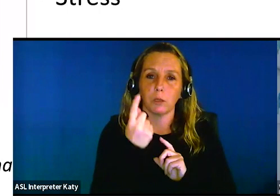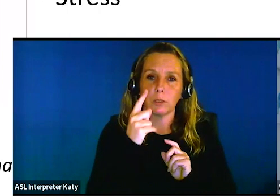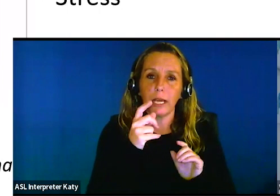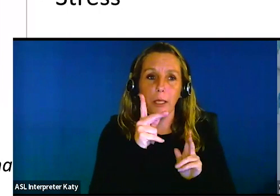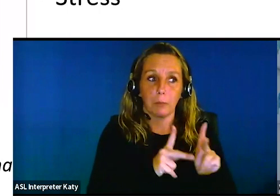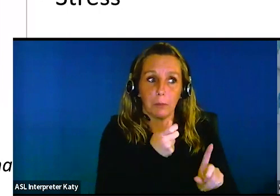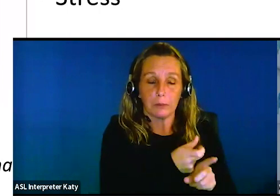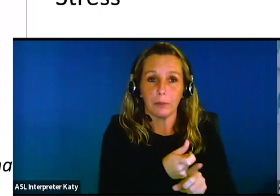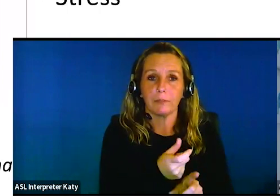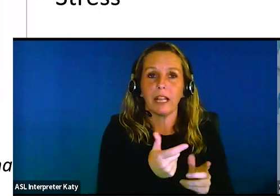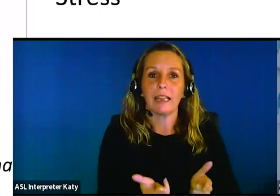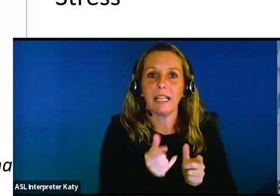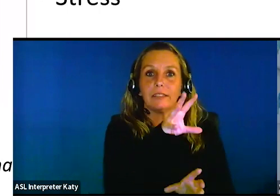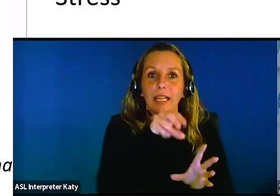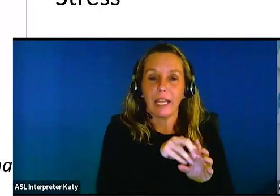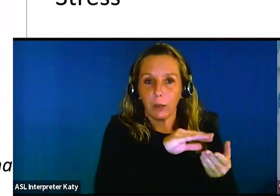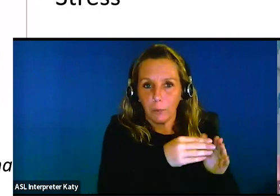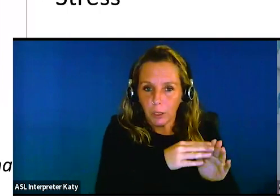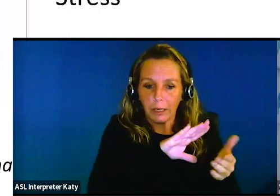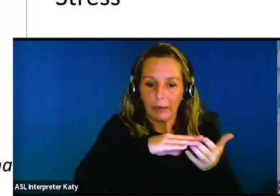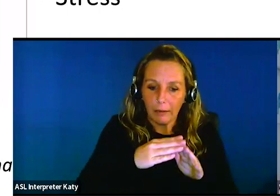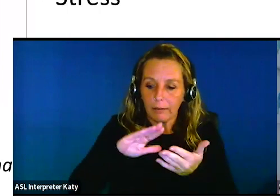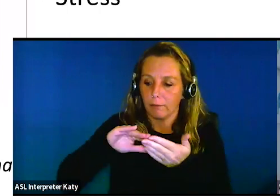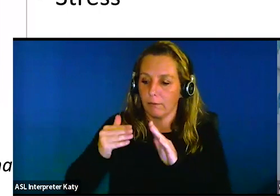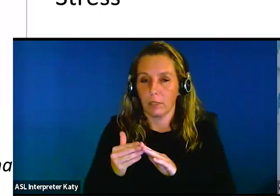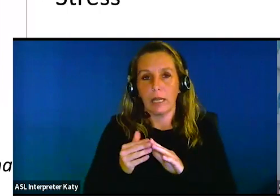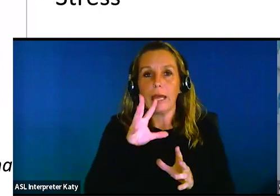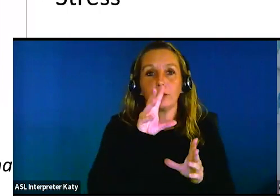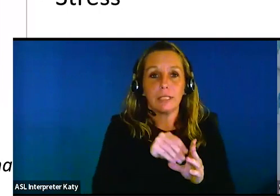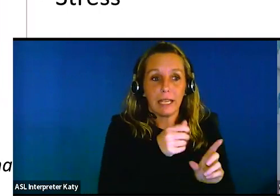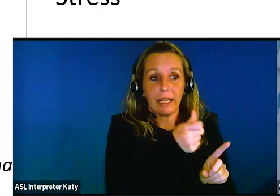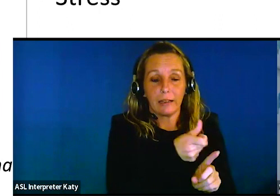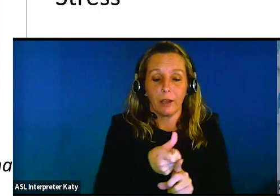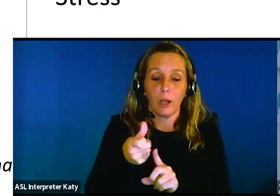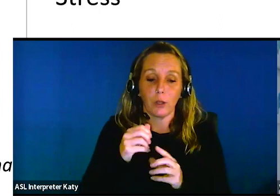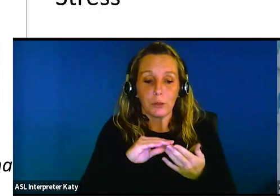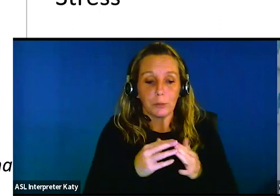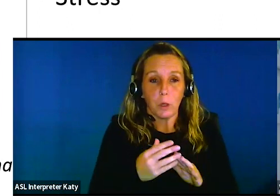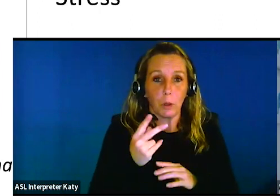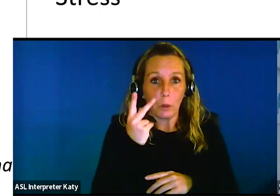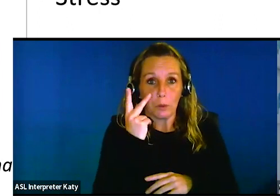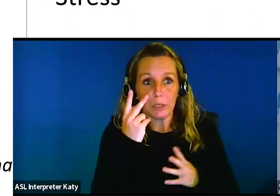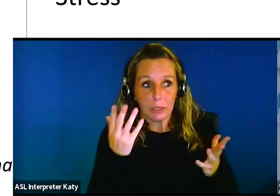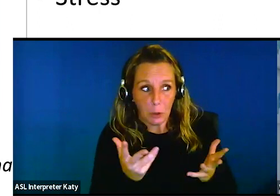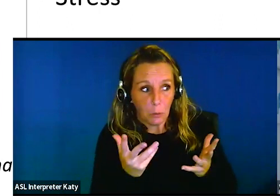it's within those communities that we see what's nurturing and what's not nurturing.